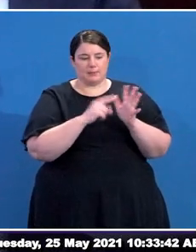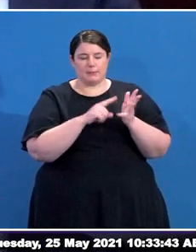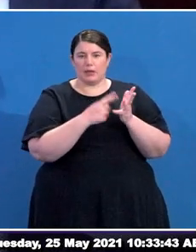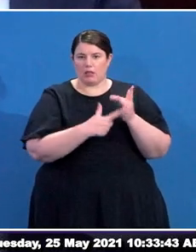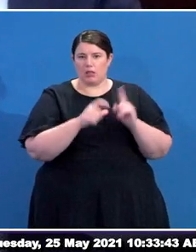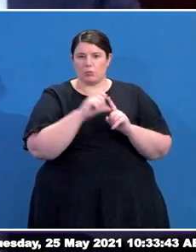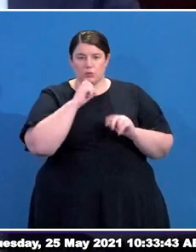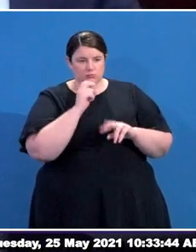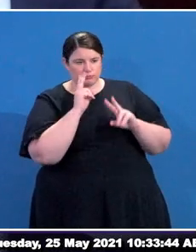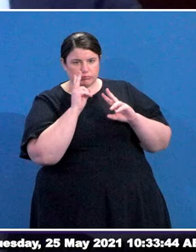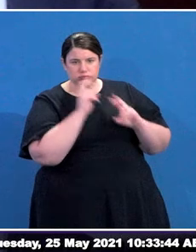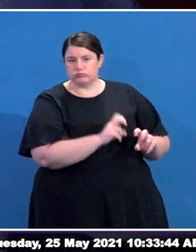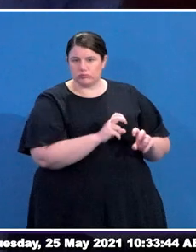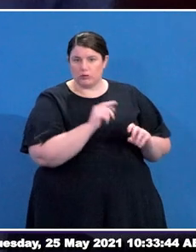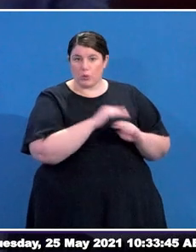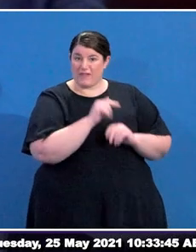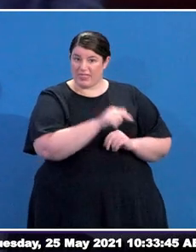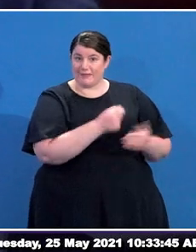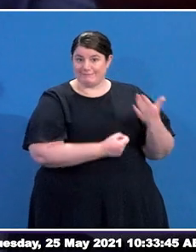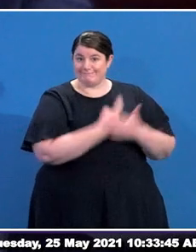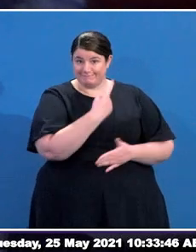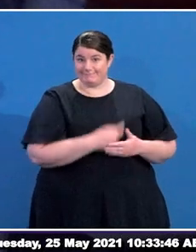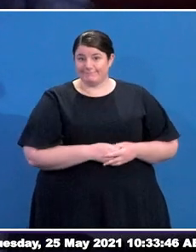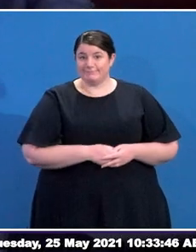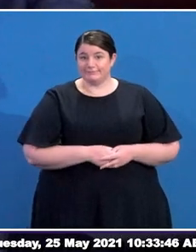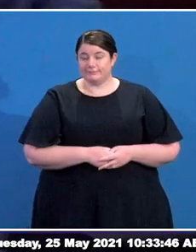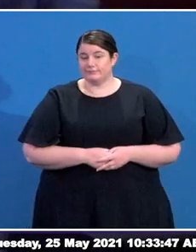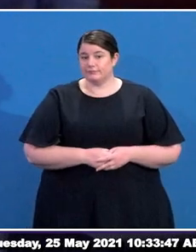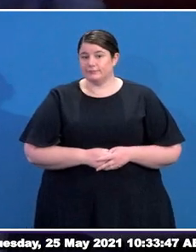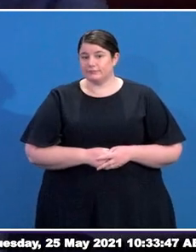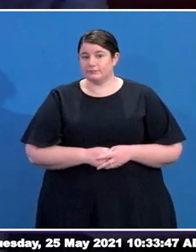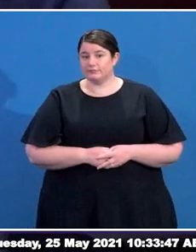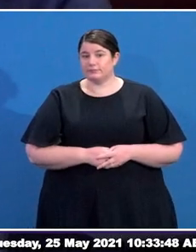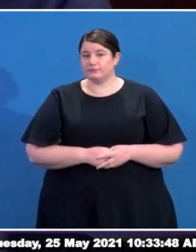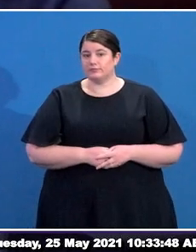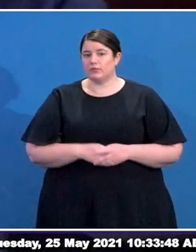Now, did you, I just want to look at your paragraph 84. When you say the support worker said to you